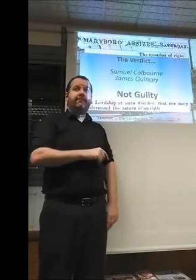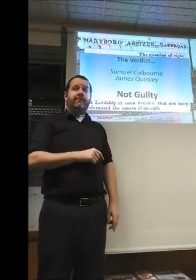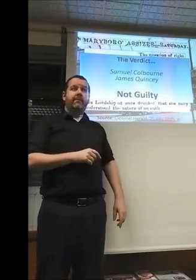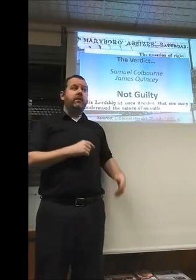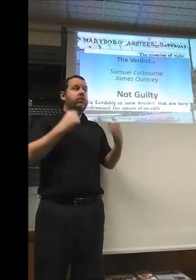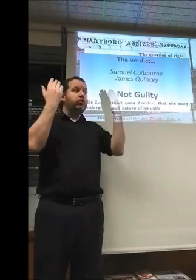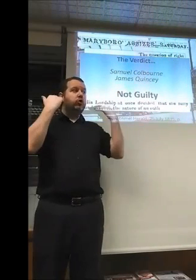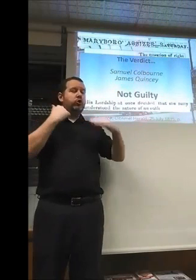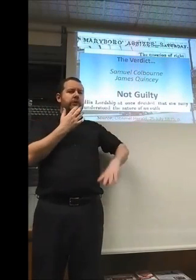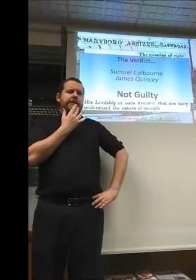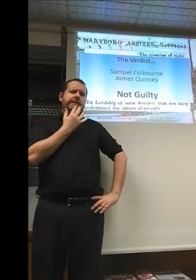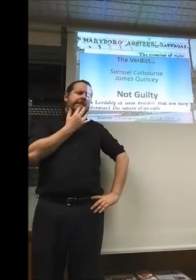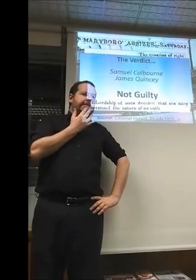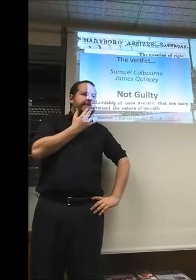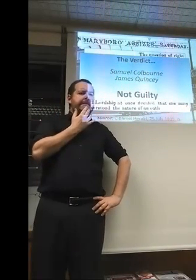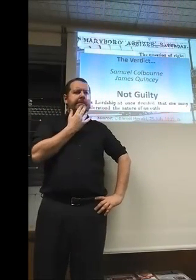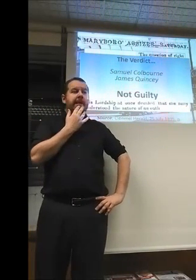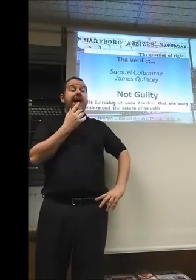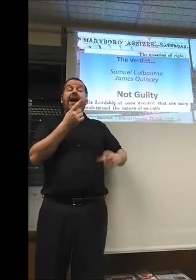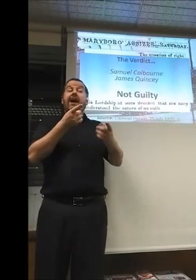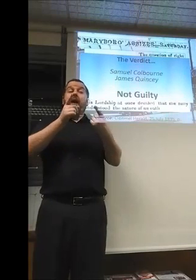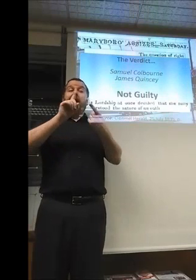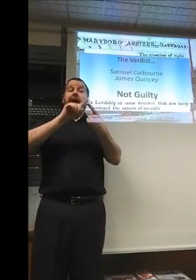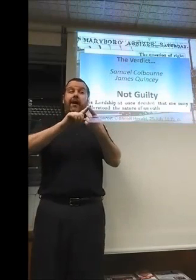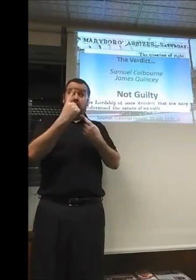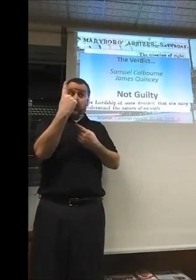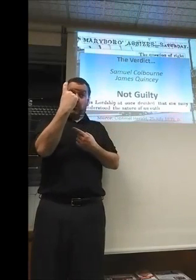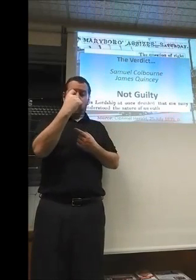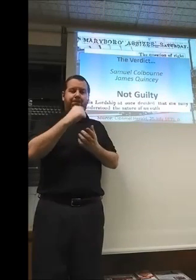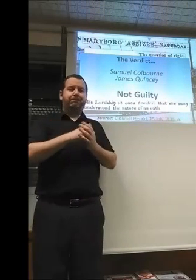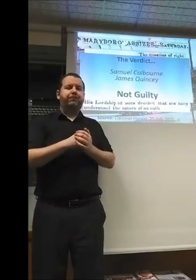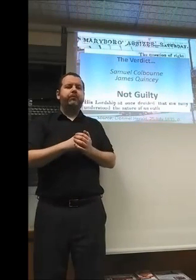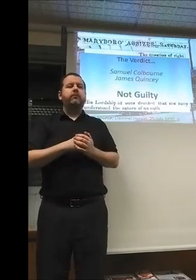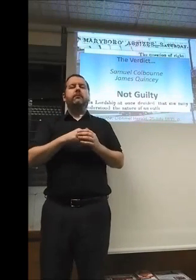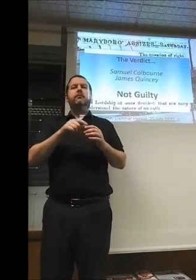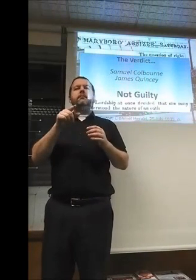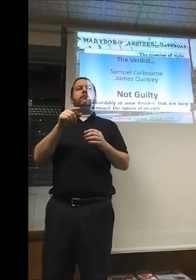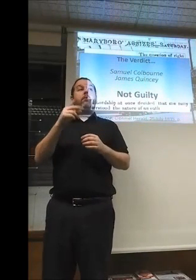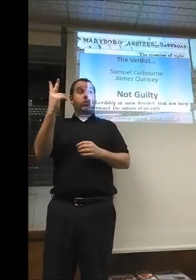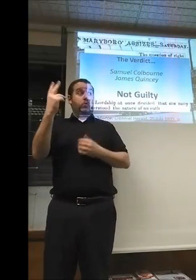So this is a court in Wicklow.